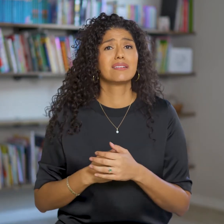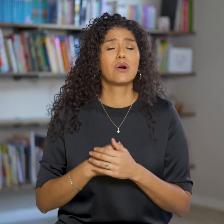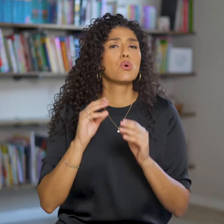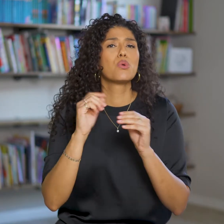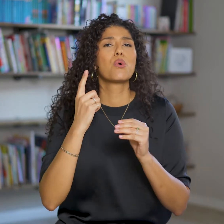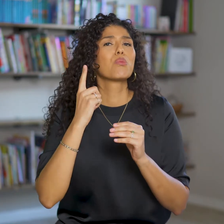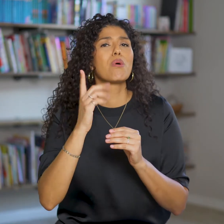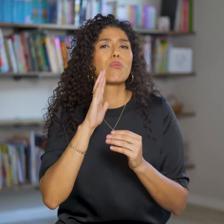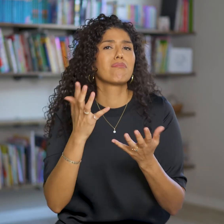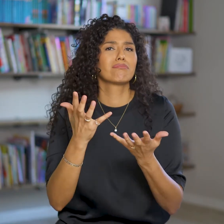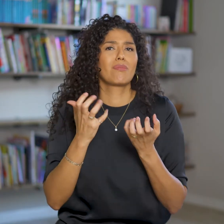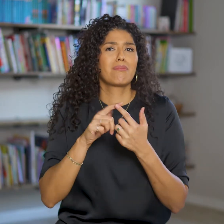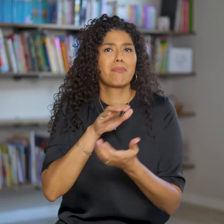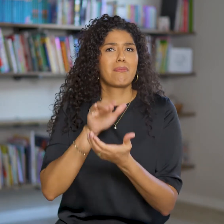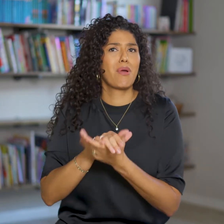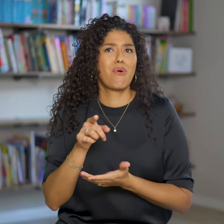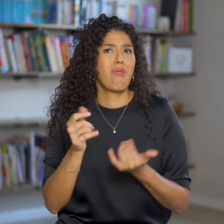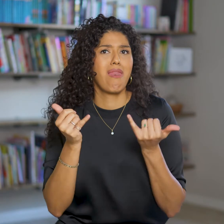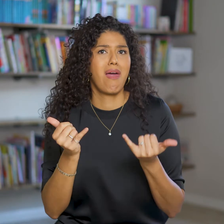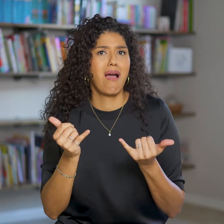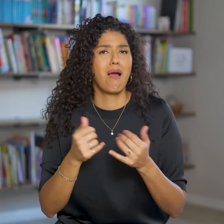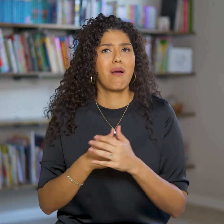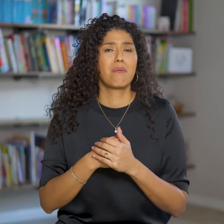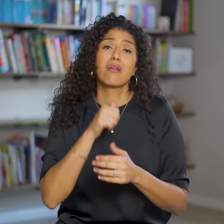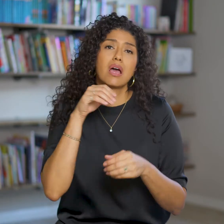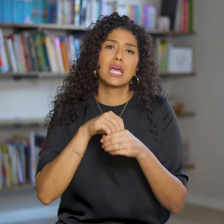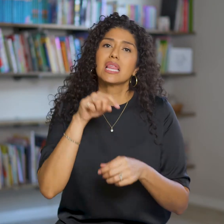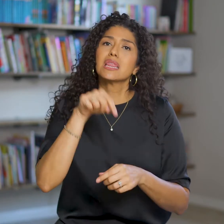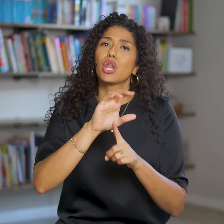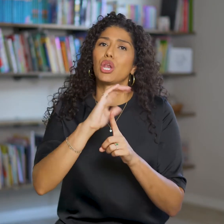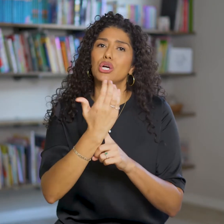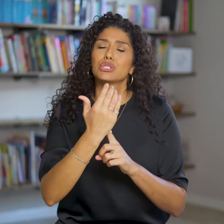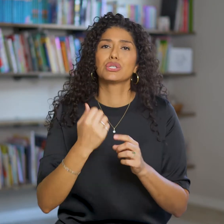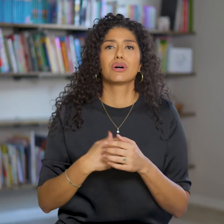No one will marry her now—not in this culture.